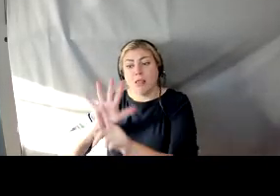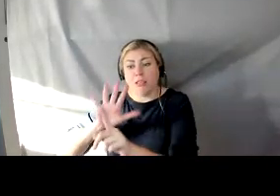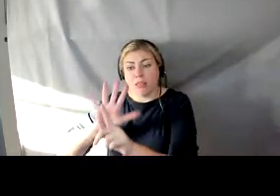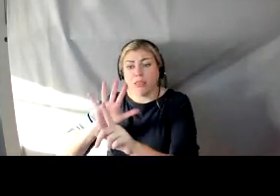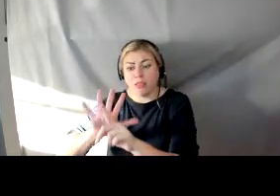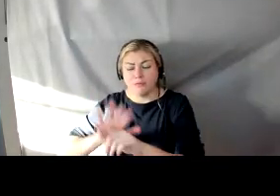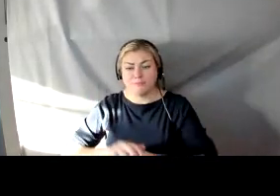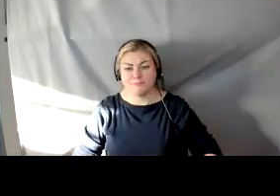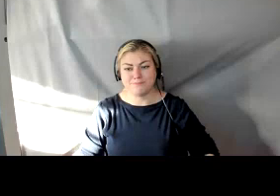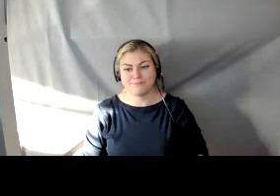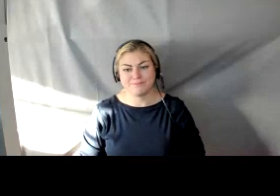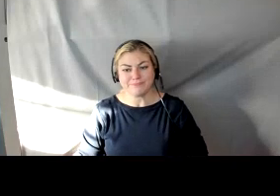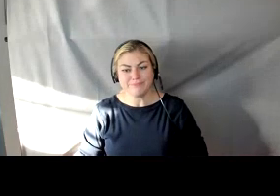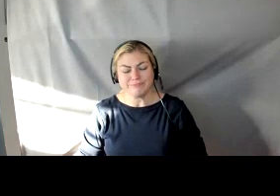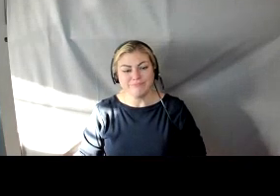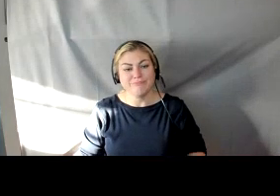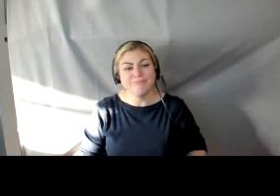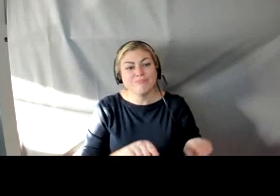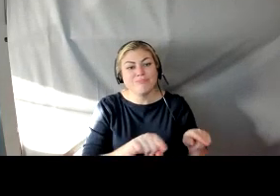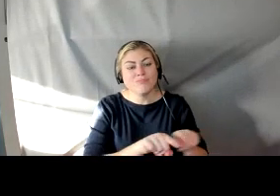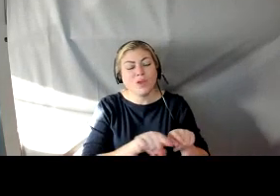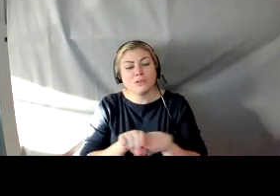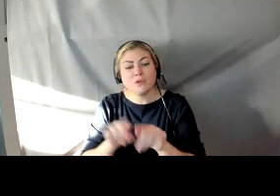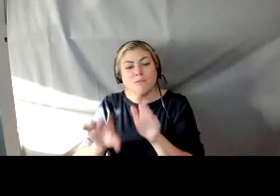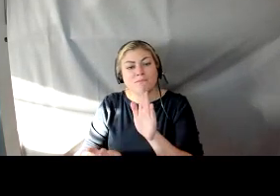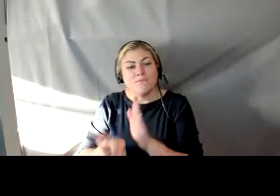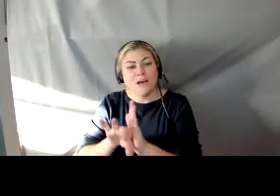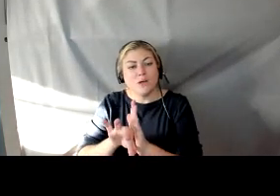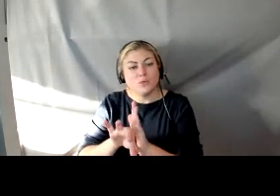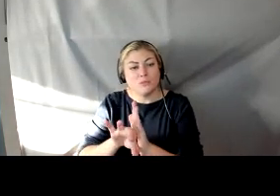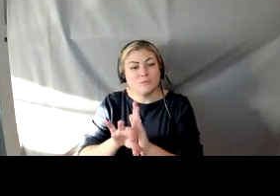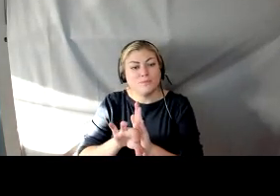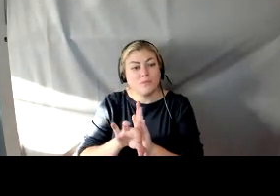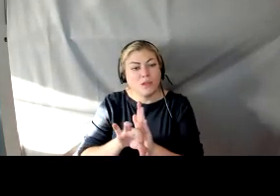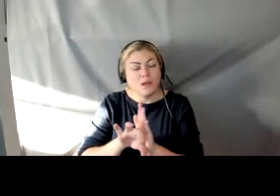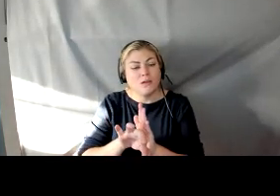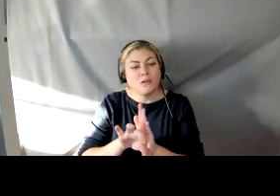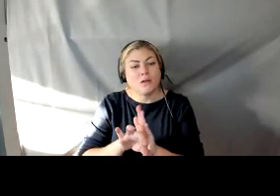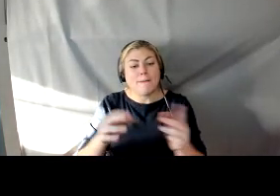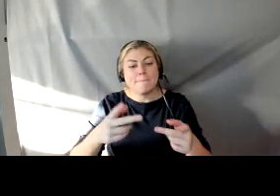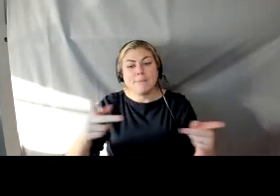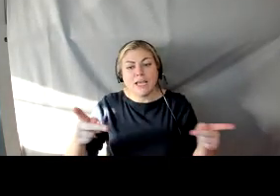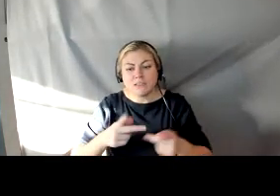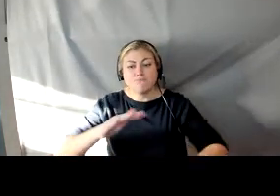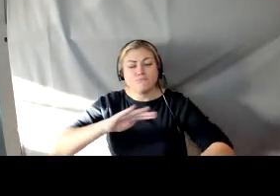themes of justice in the Great Dismal Swamp and also obviously a very deep